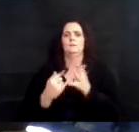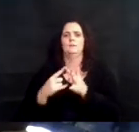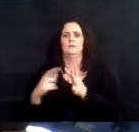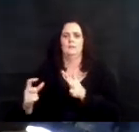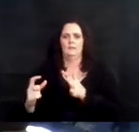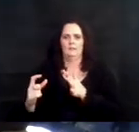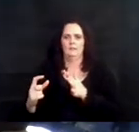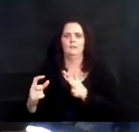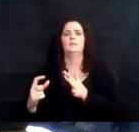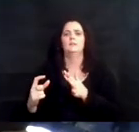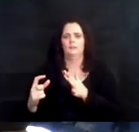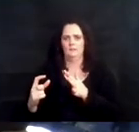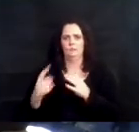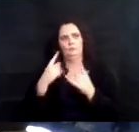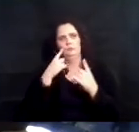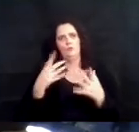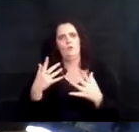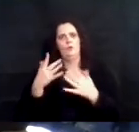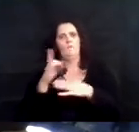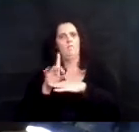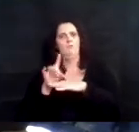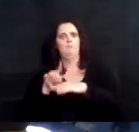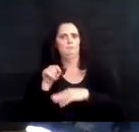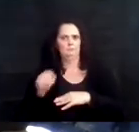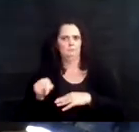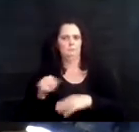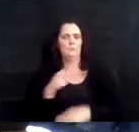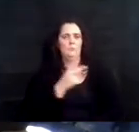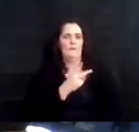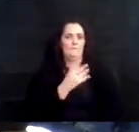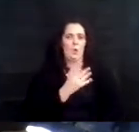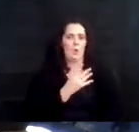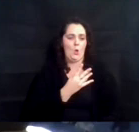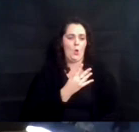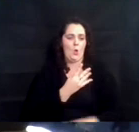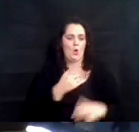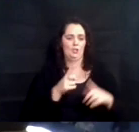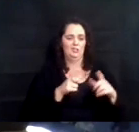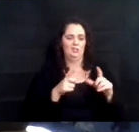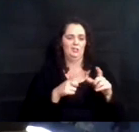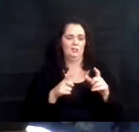When sound, the first sound films were invented or sorry, the first optical